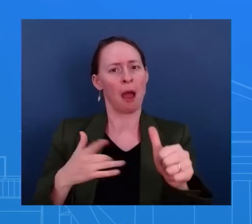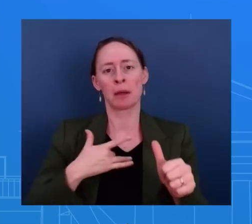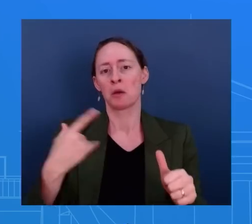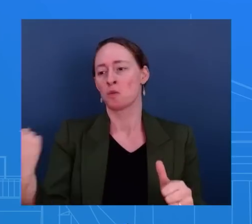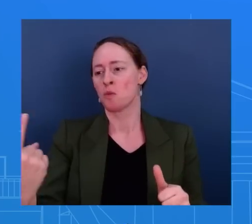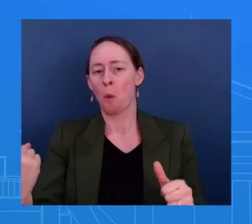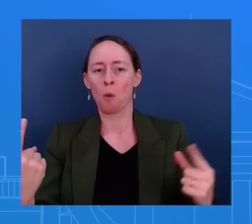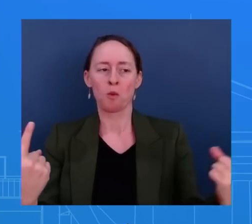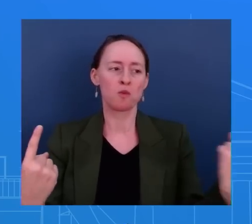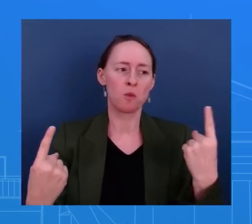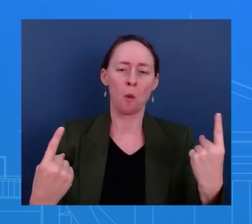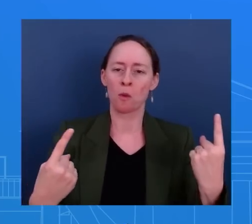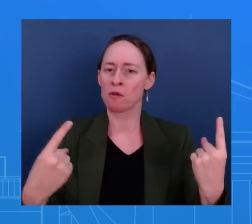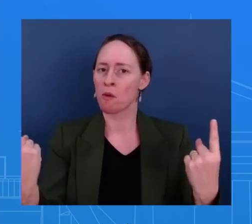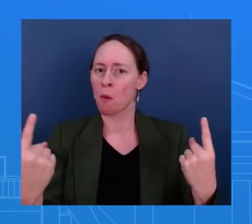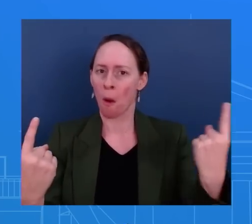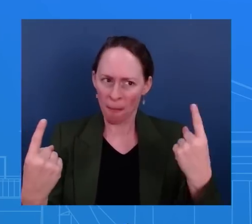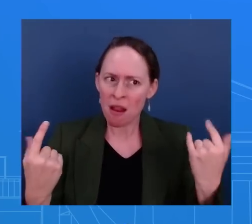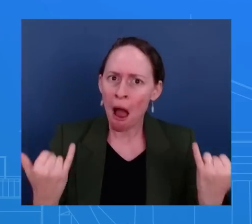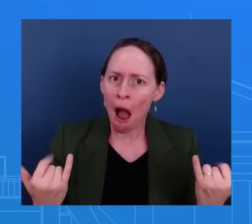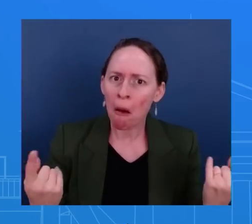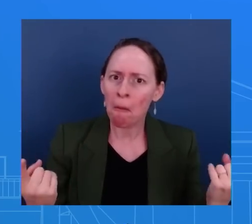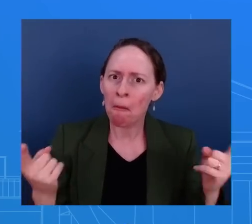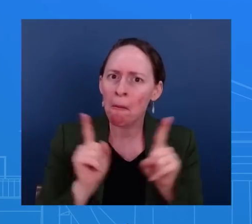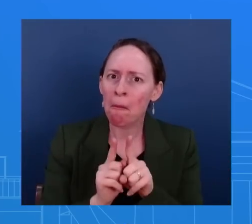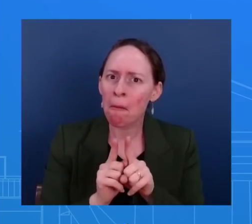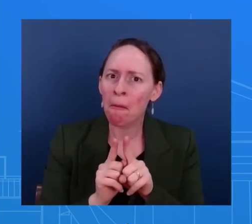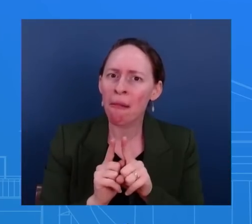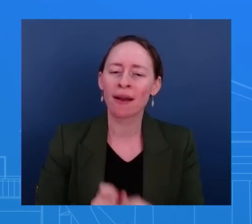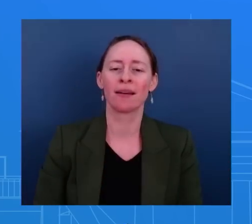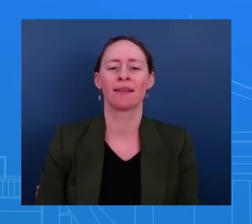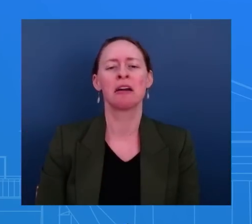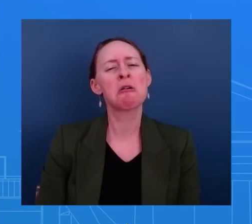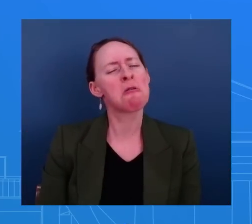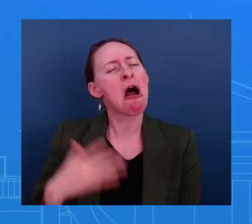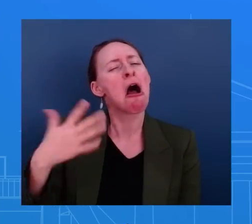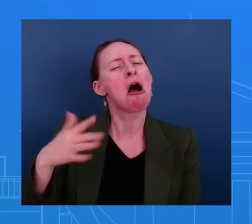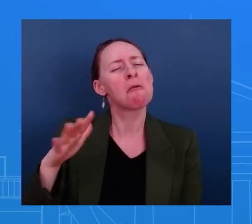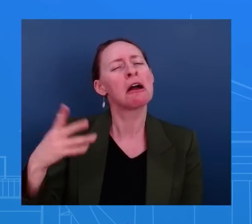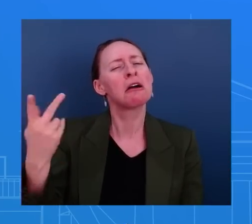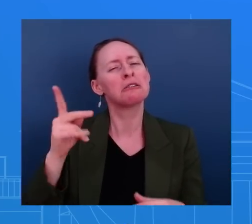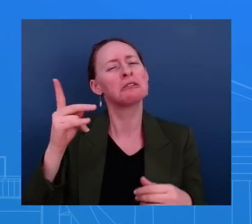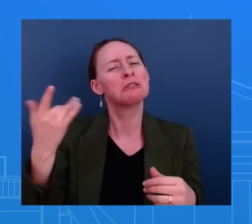over the three and a half years that -- that the president and the vice president have had joint events.